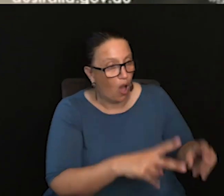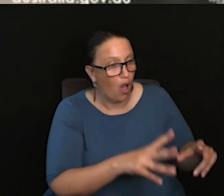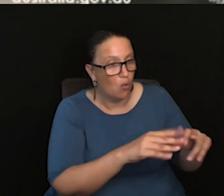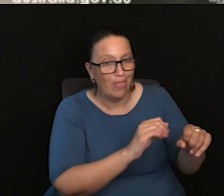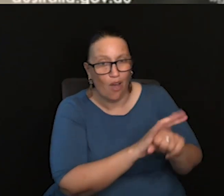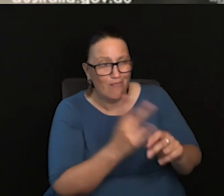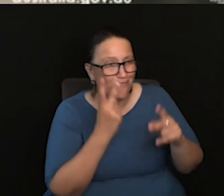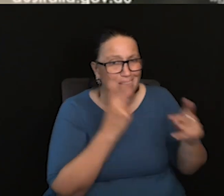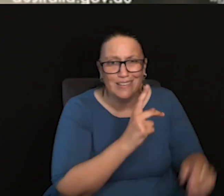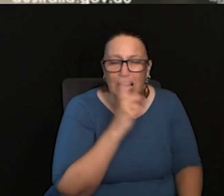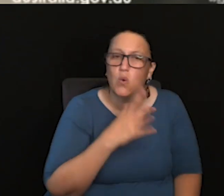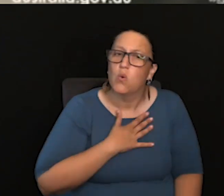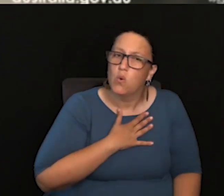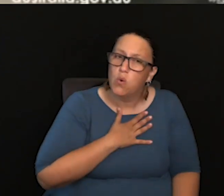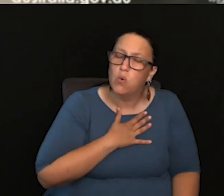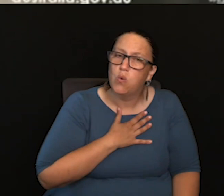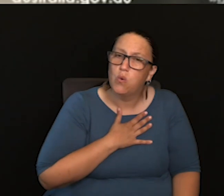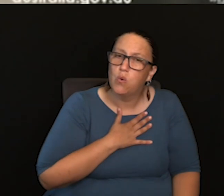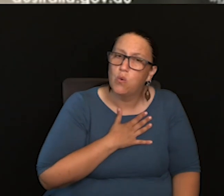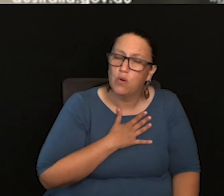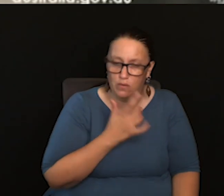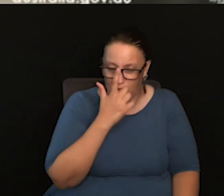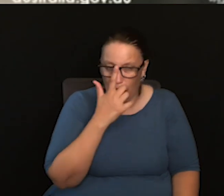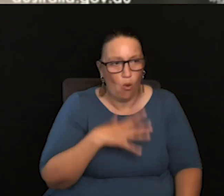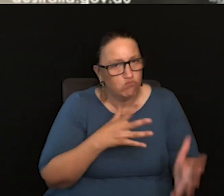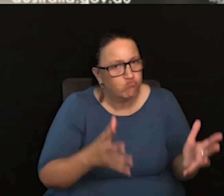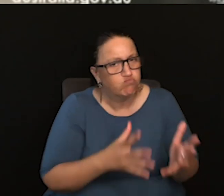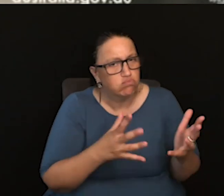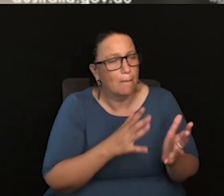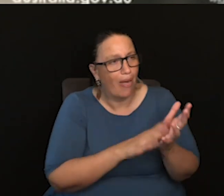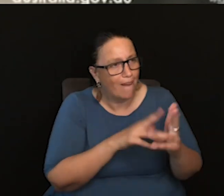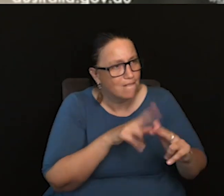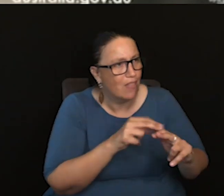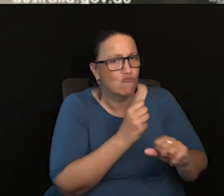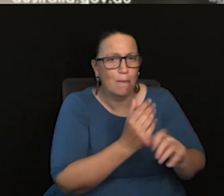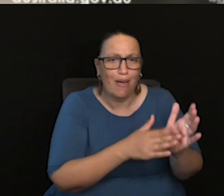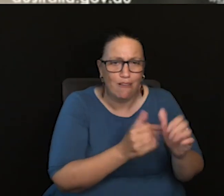Or if they haven't had the first vaccination to have that. I think is really important.